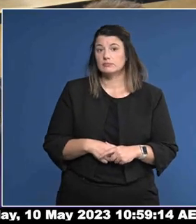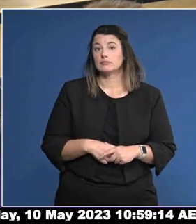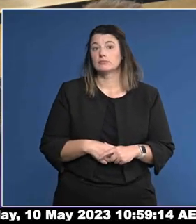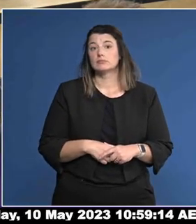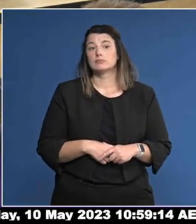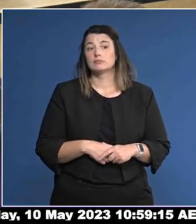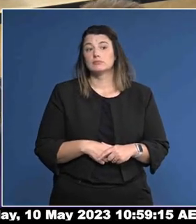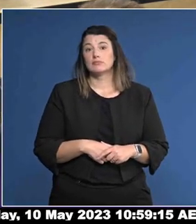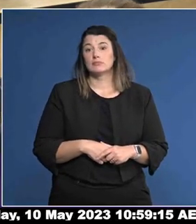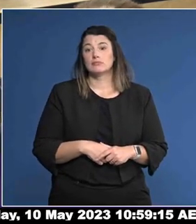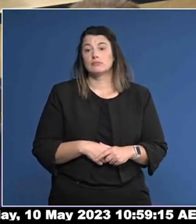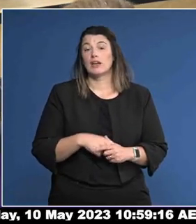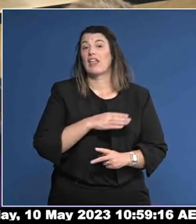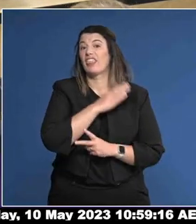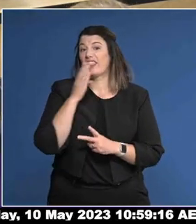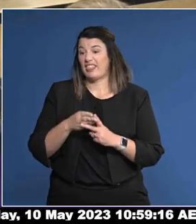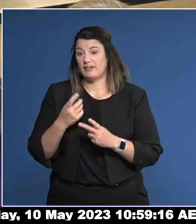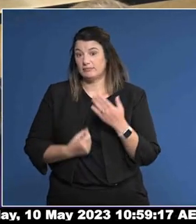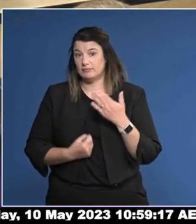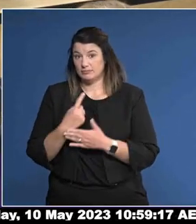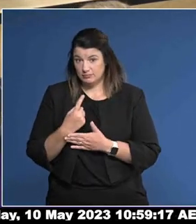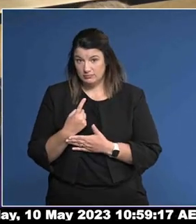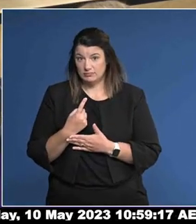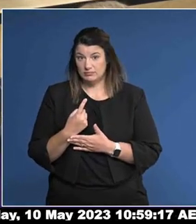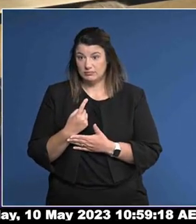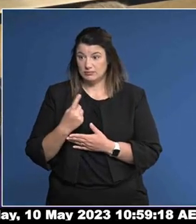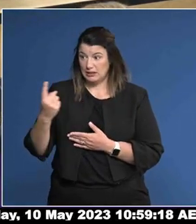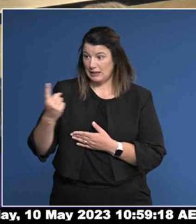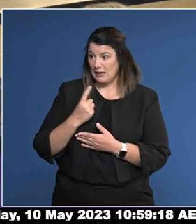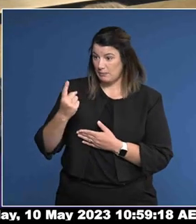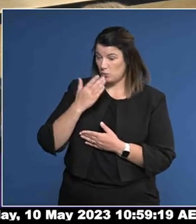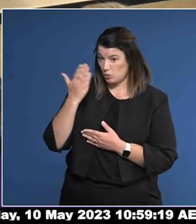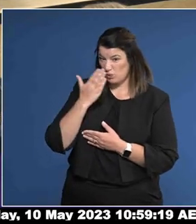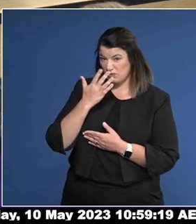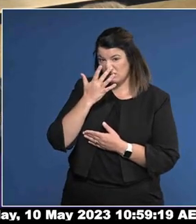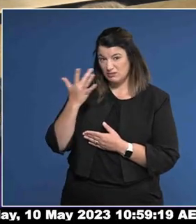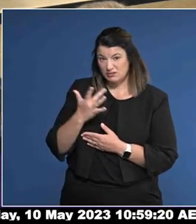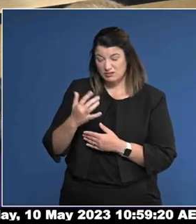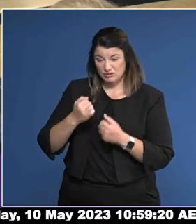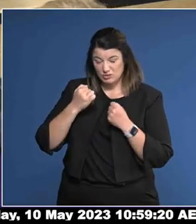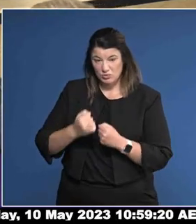Over the past two weeks, coming to school smelling of strong odour of a dog?